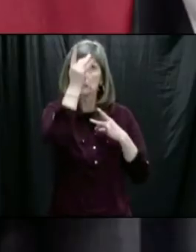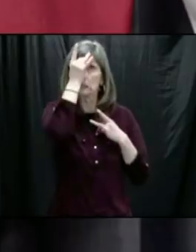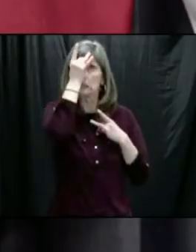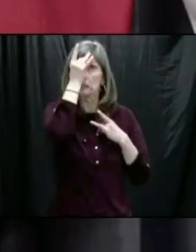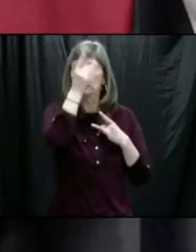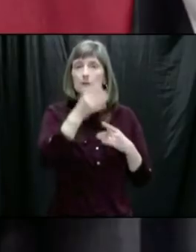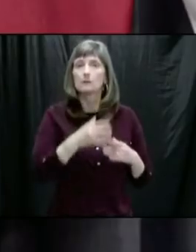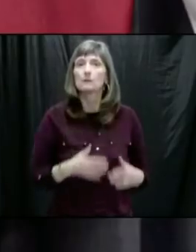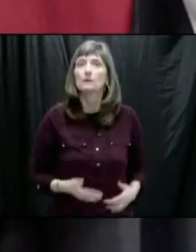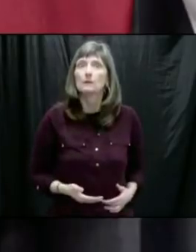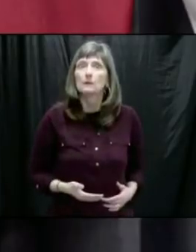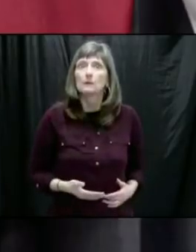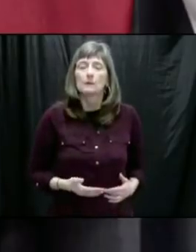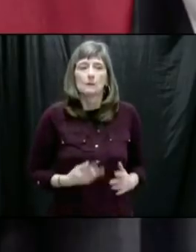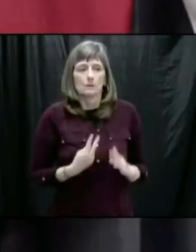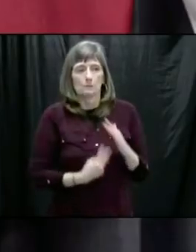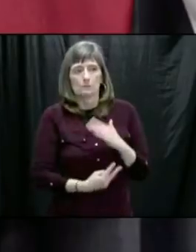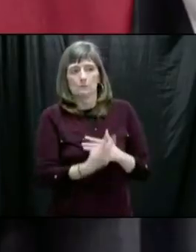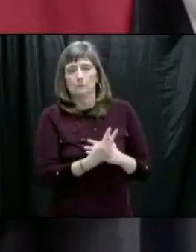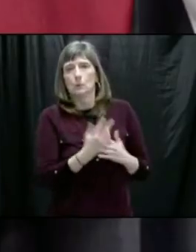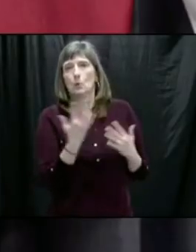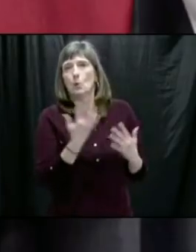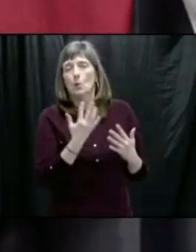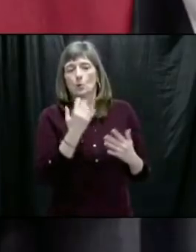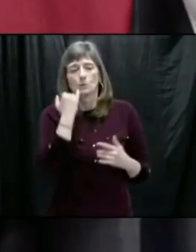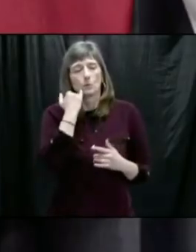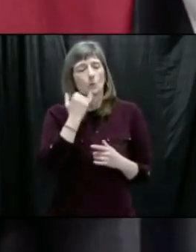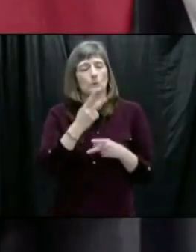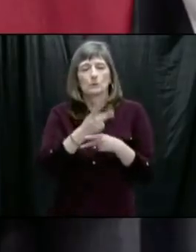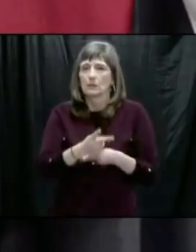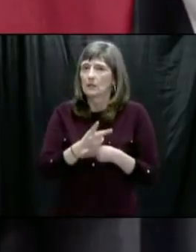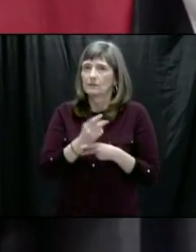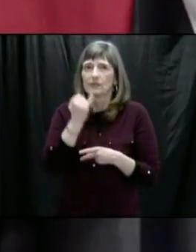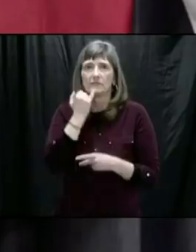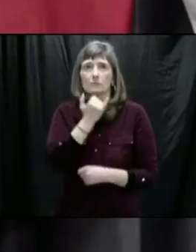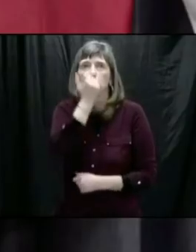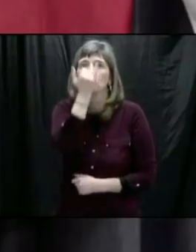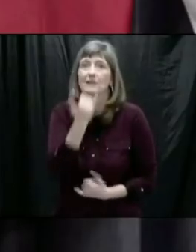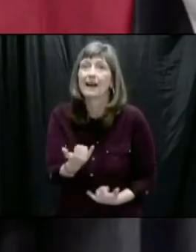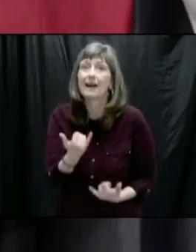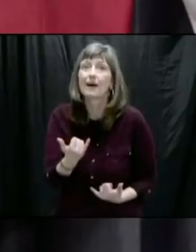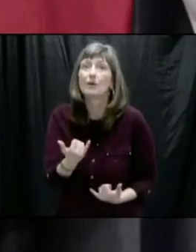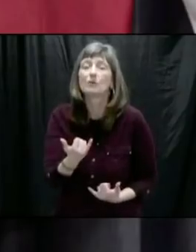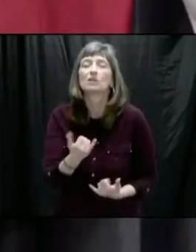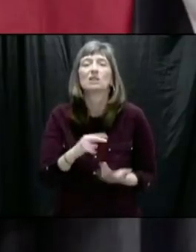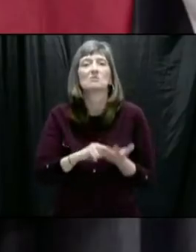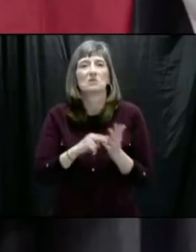OVER TWO YEARS SHOWS US VERY